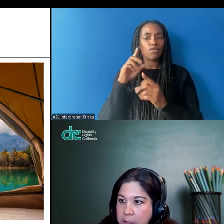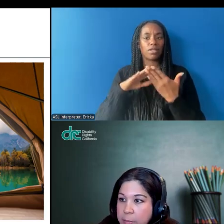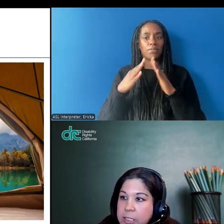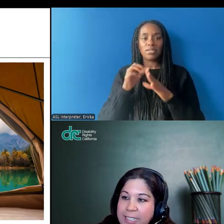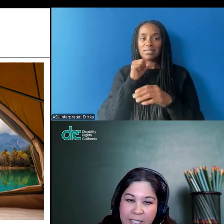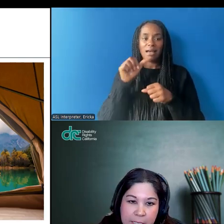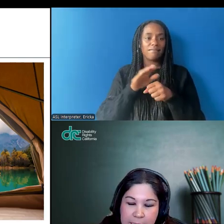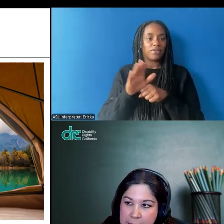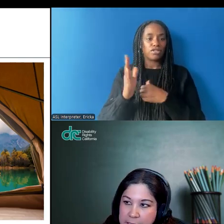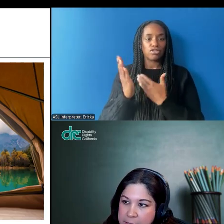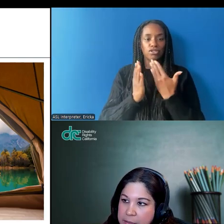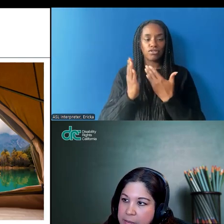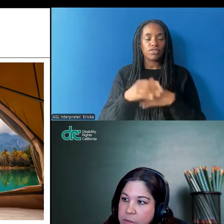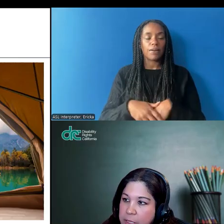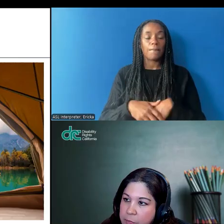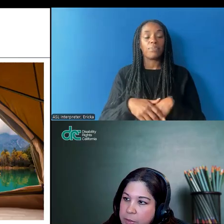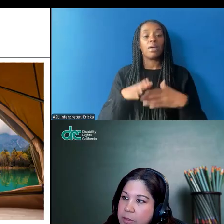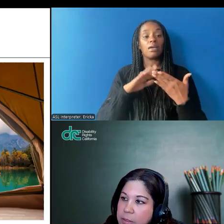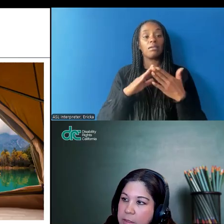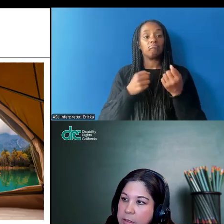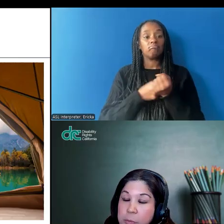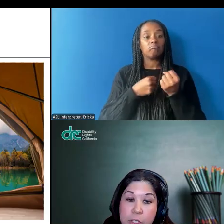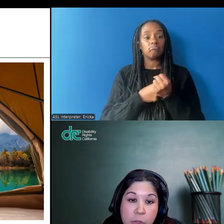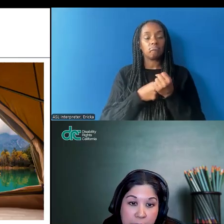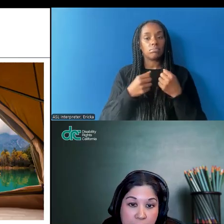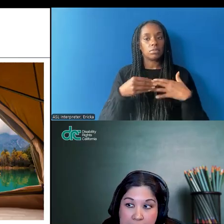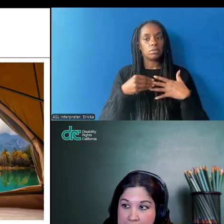Community advocacy led to effort to to restore the funding.